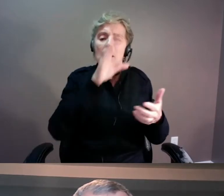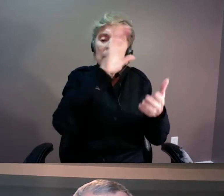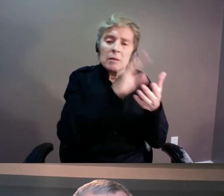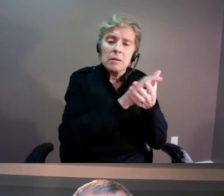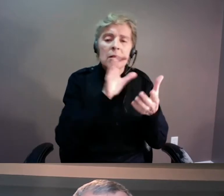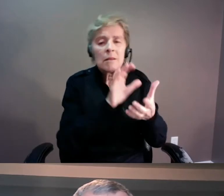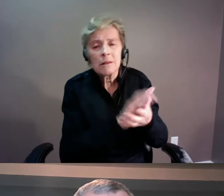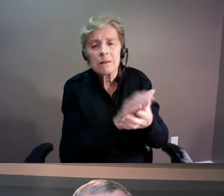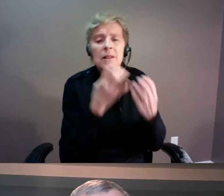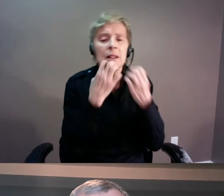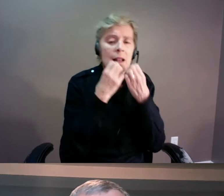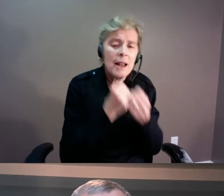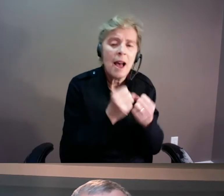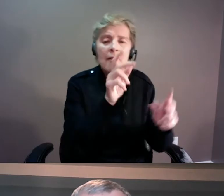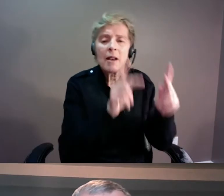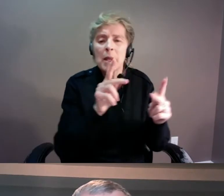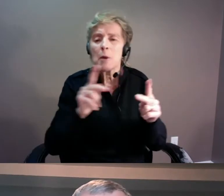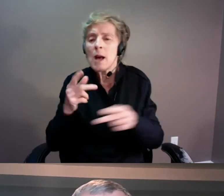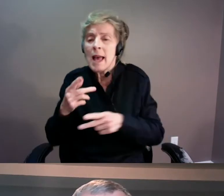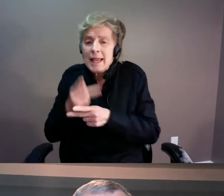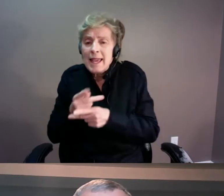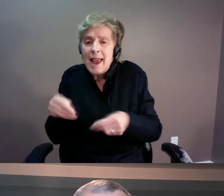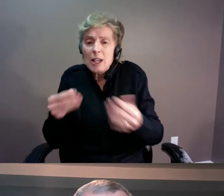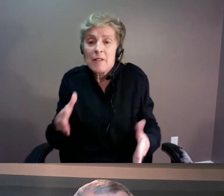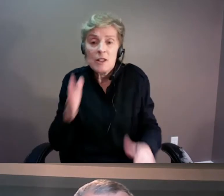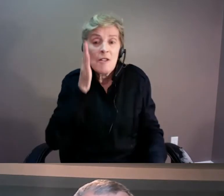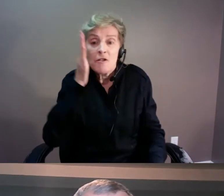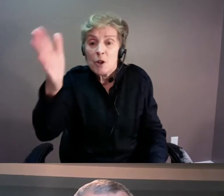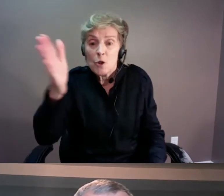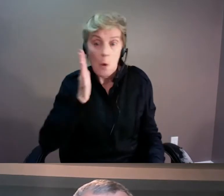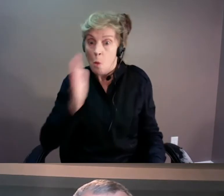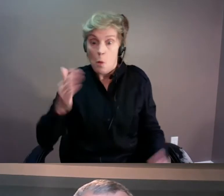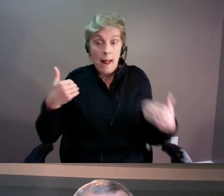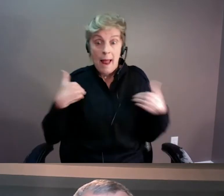and certainly as people who one day will have a disability. And I think this is a point that we